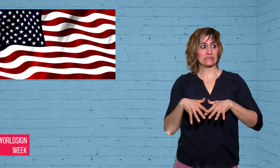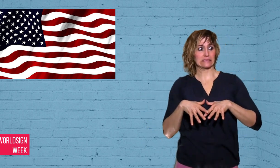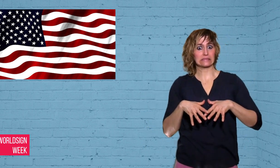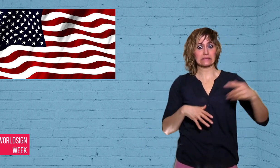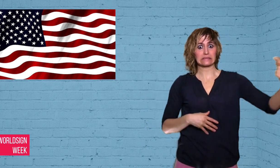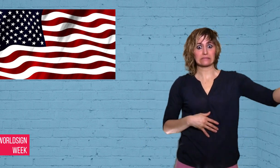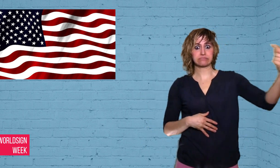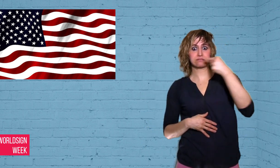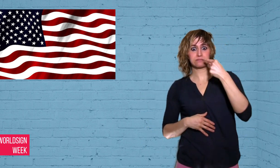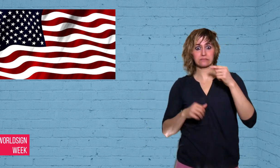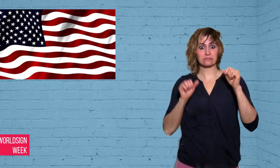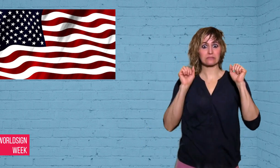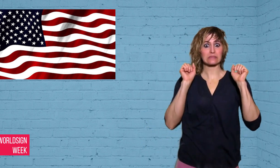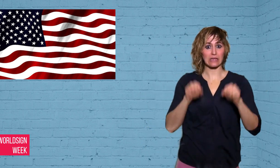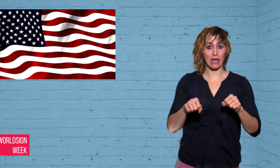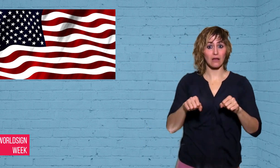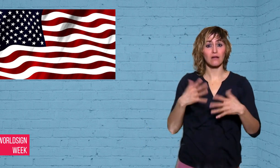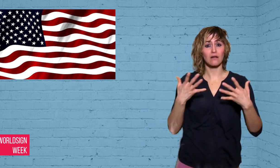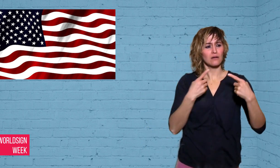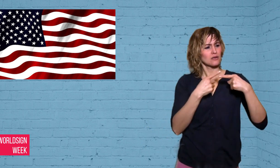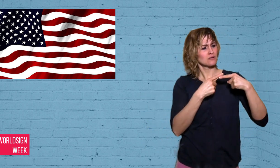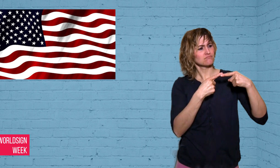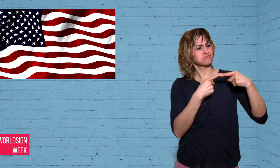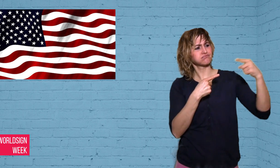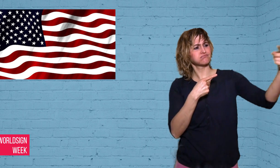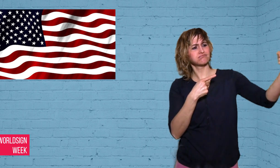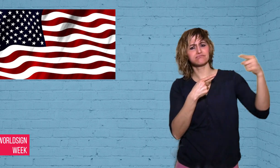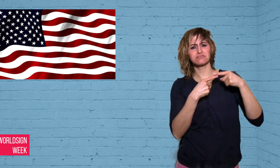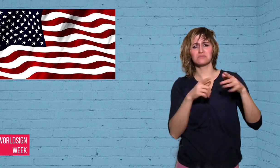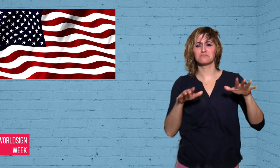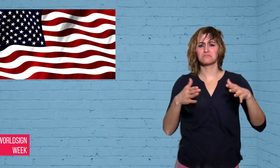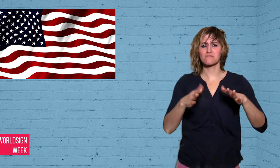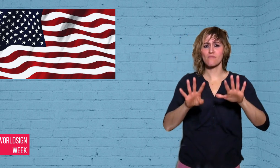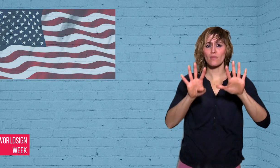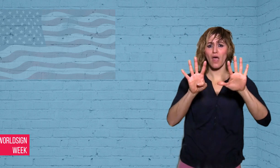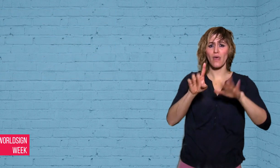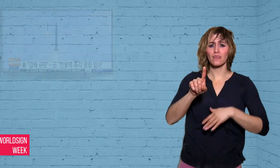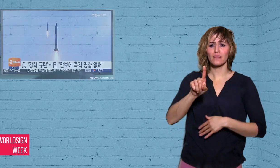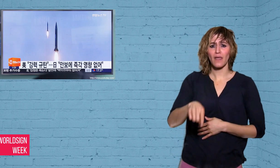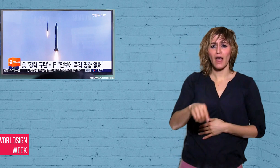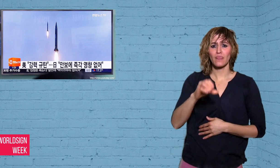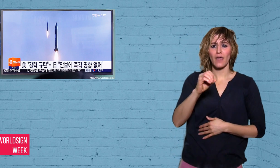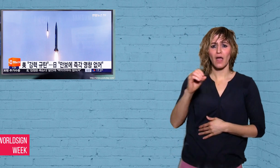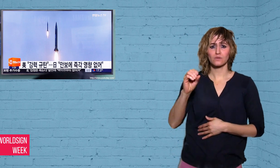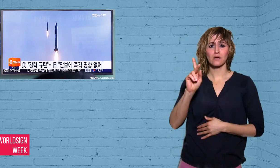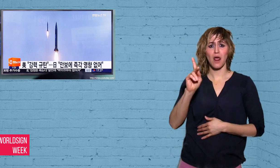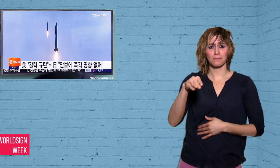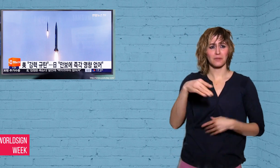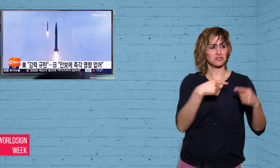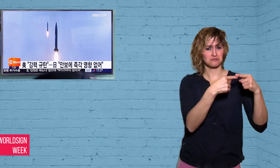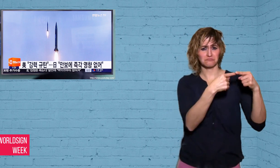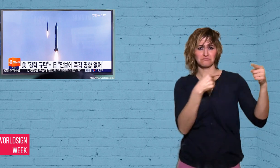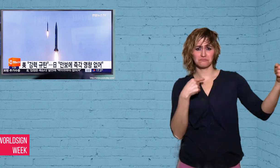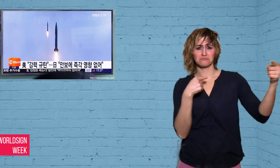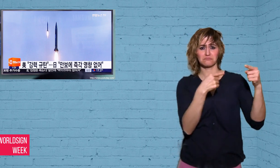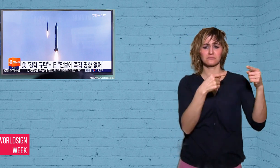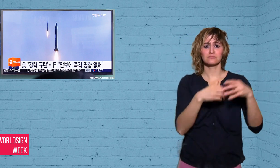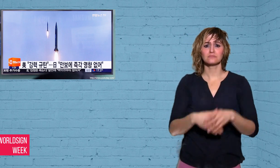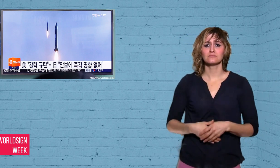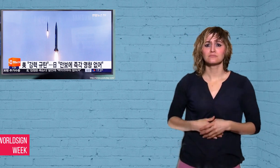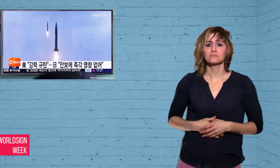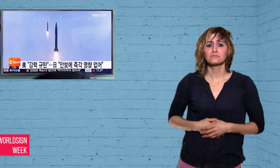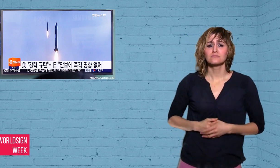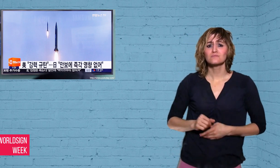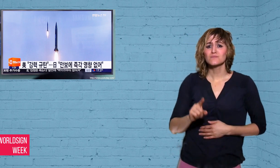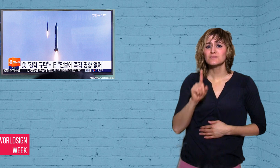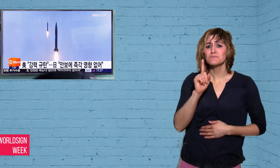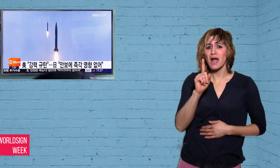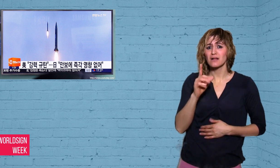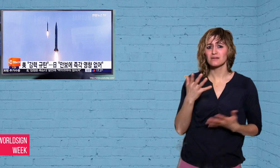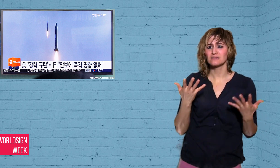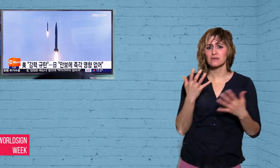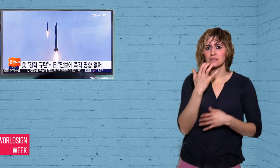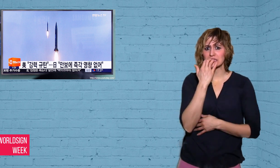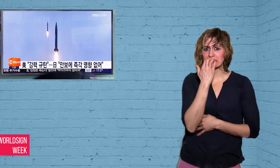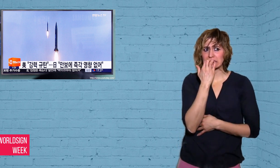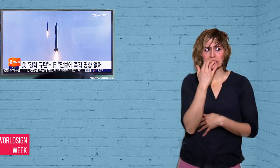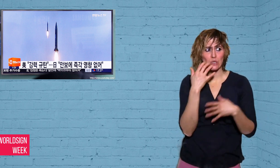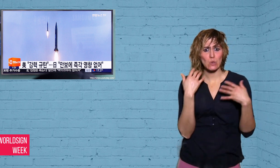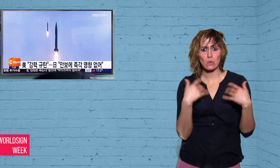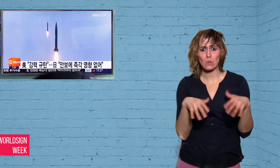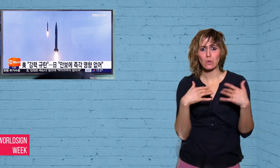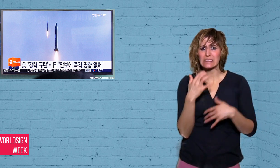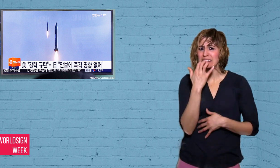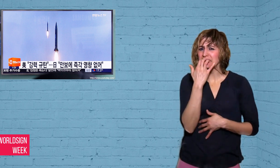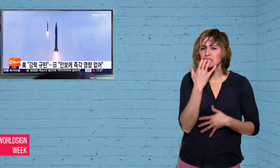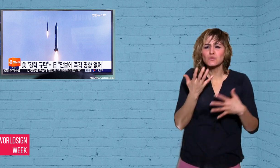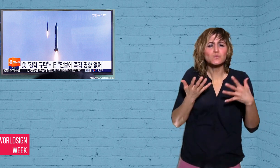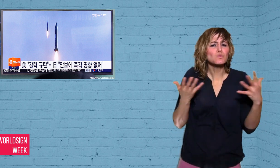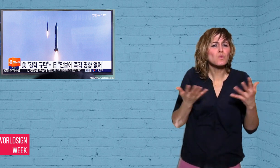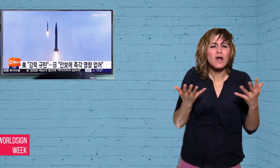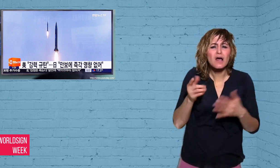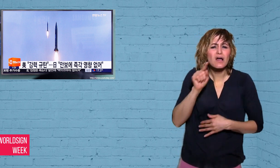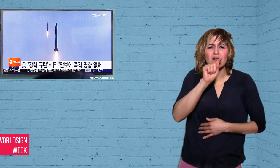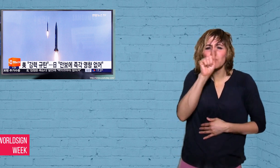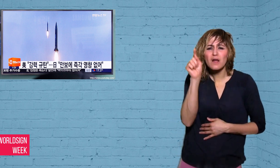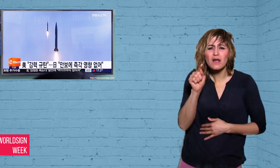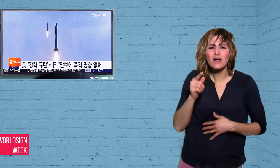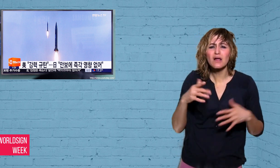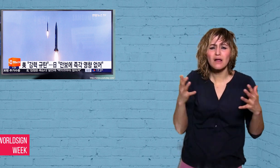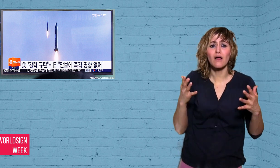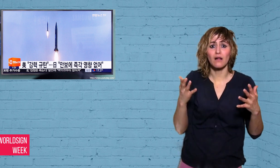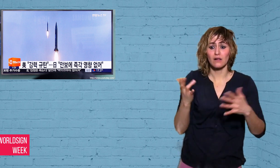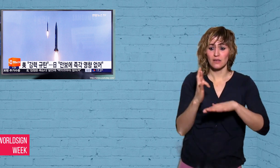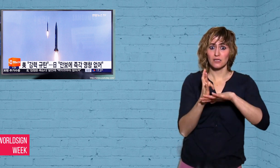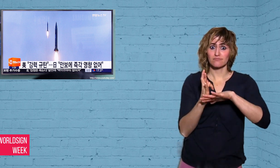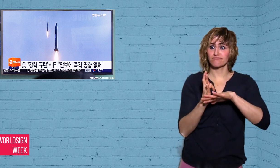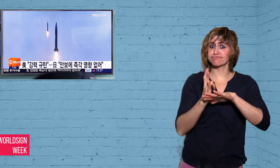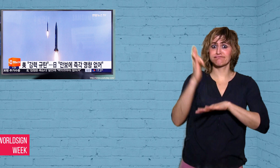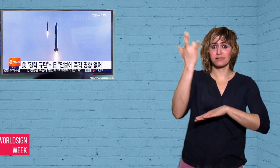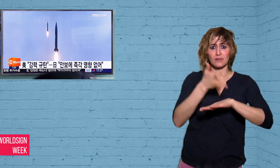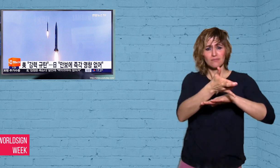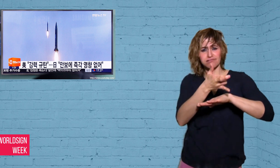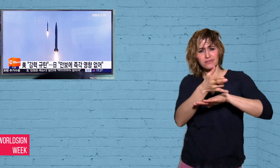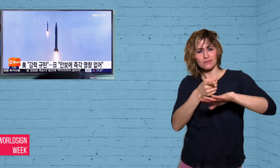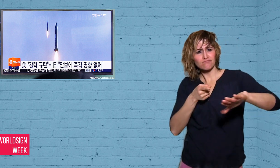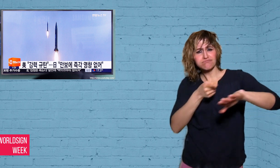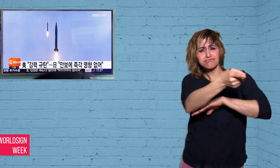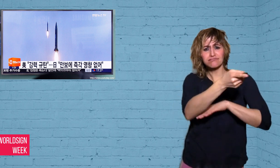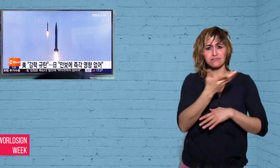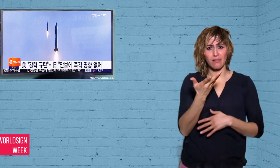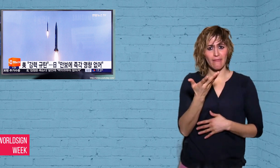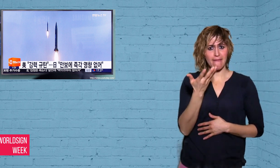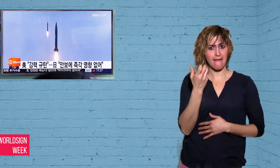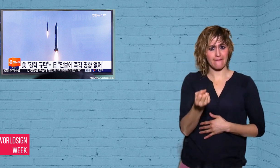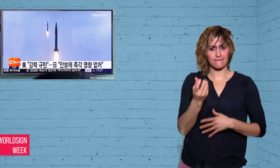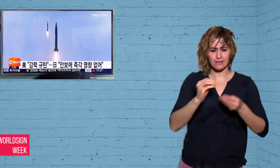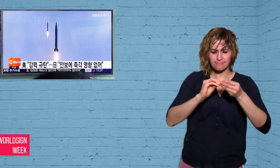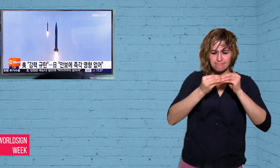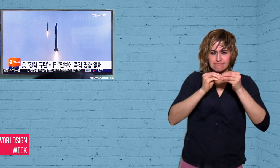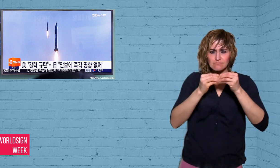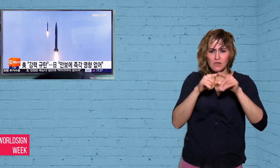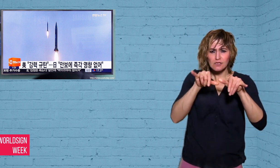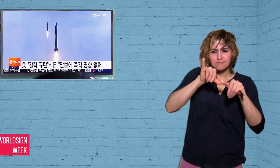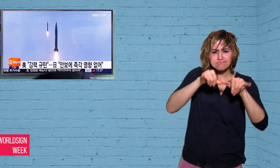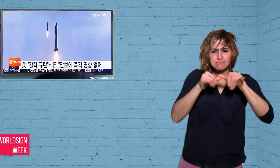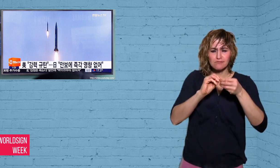US President-elect Donald Trump responded to